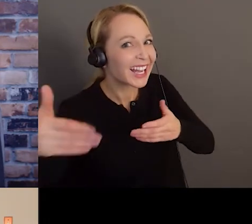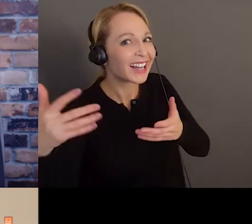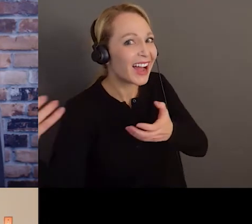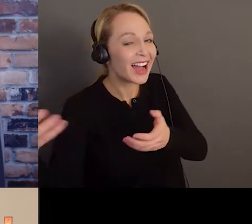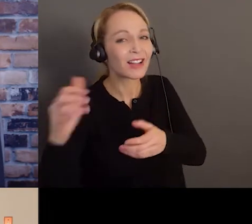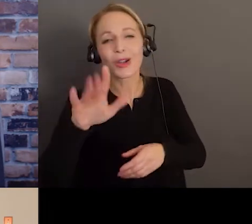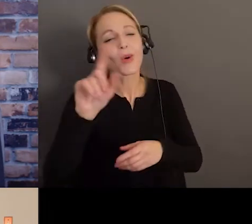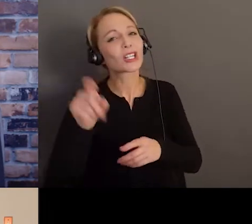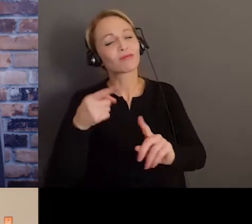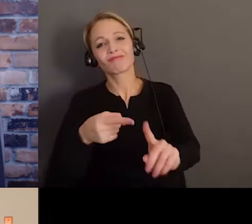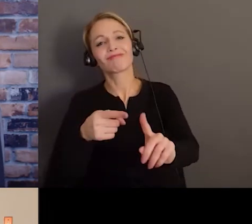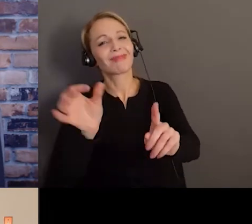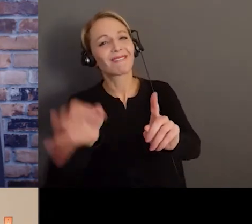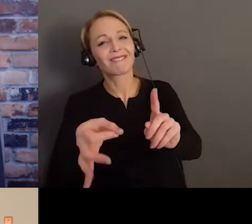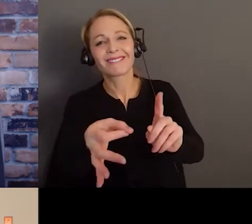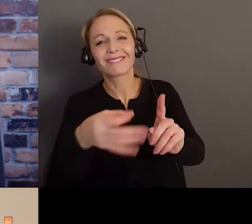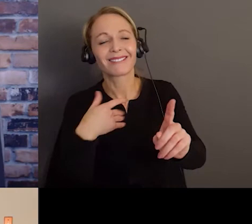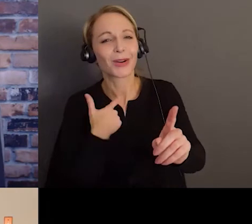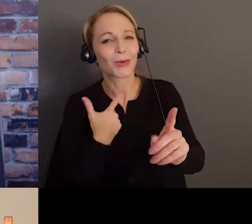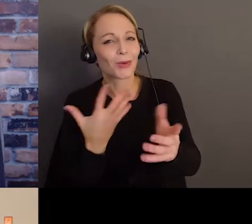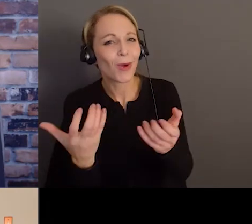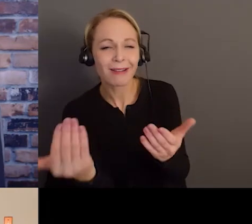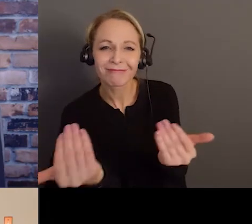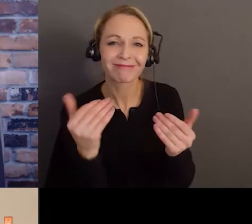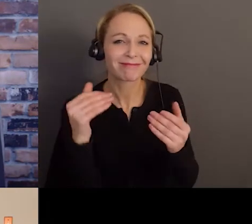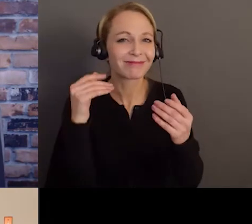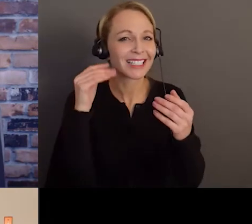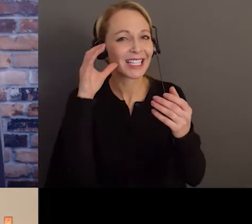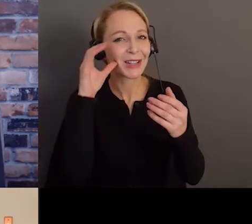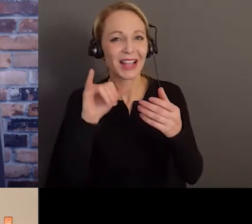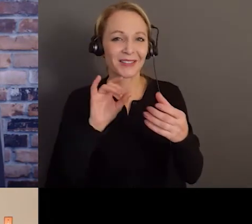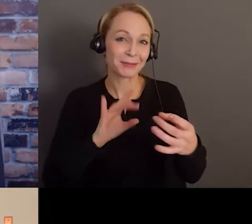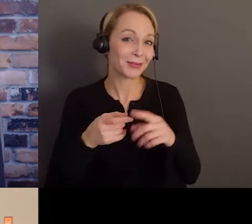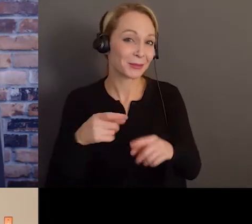ARE SPOT ON AND KEEP HEARING THIS FEEDBACK FROM YOU AND